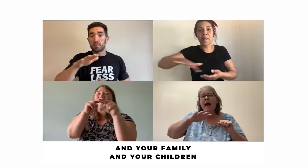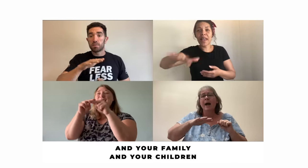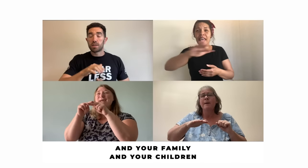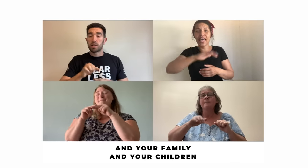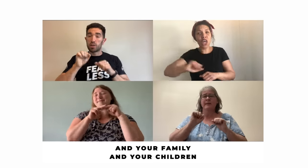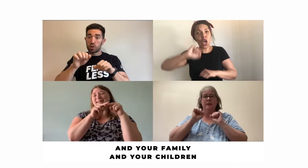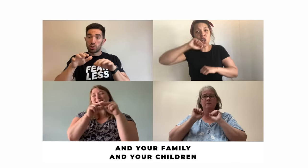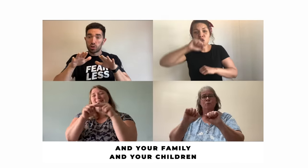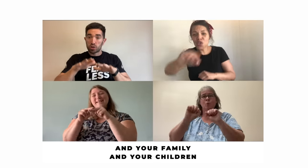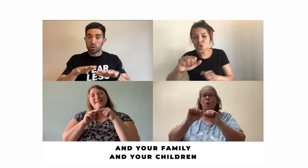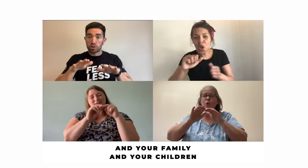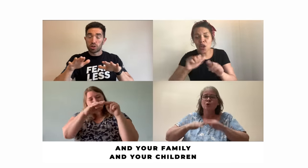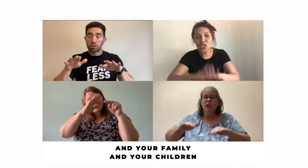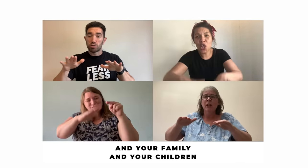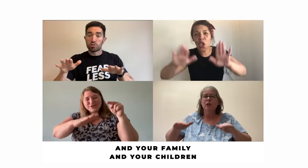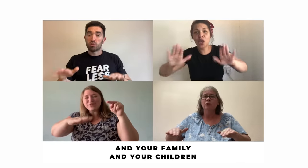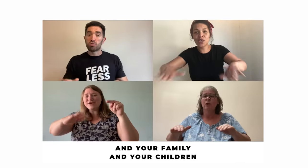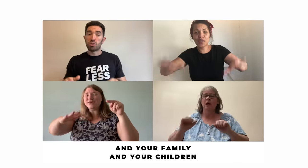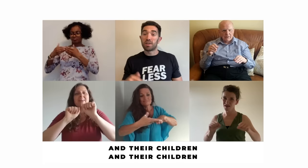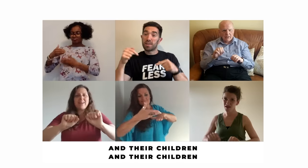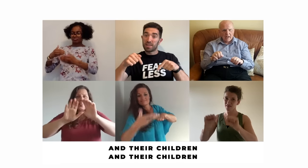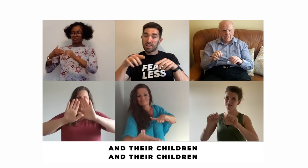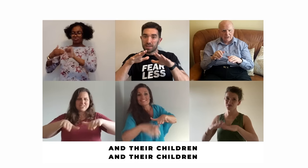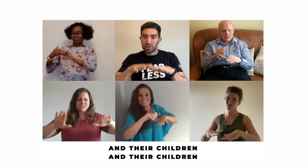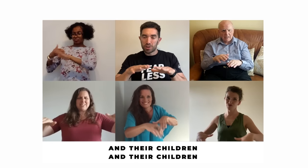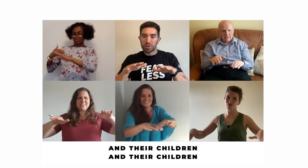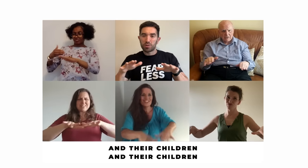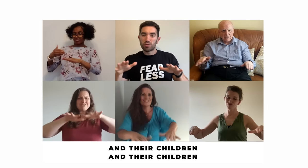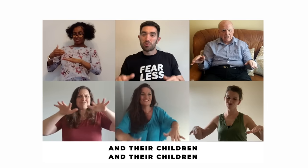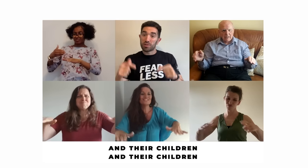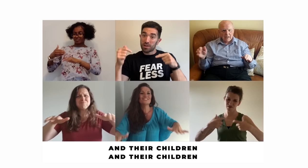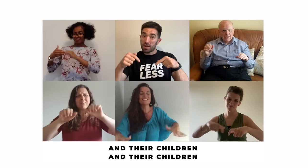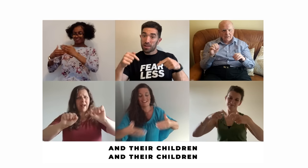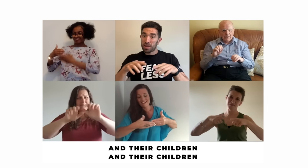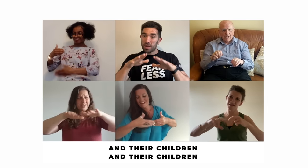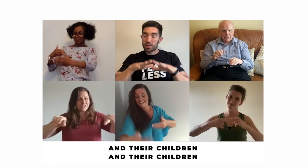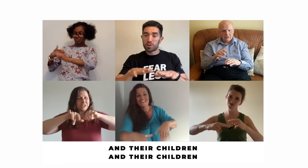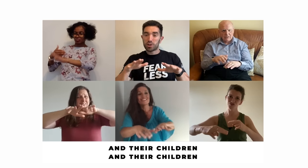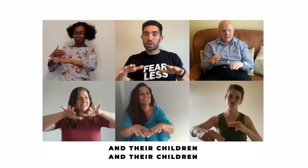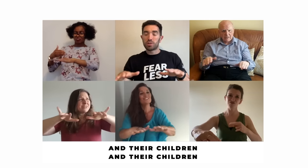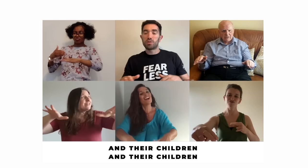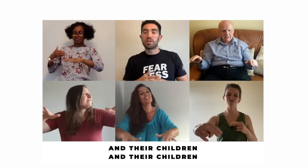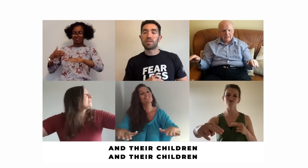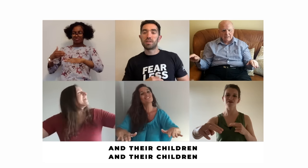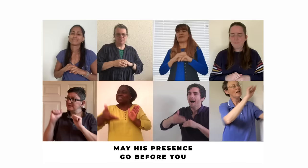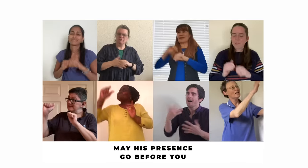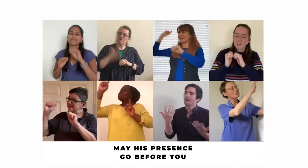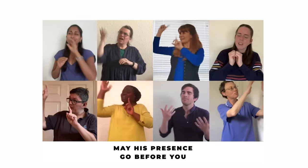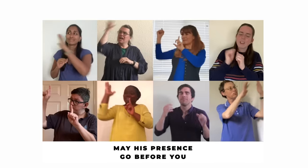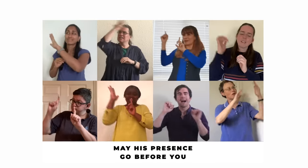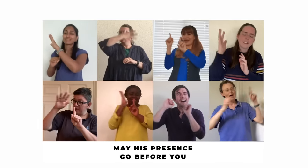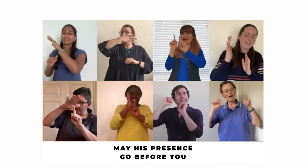And your family and your children And their children and their children